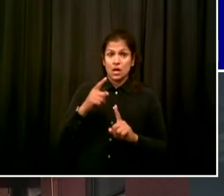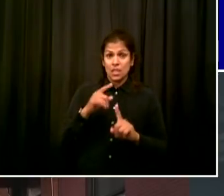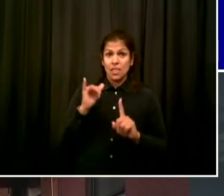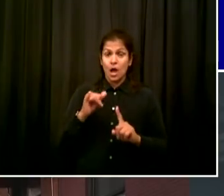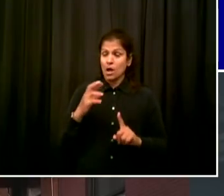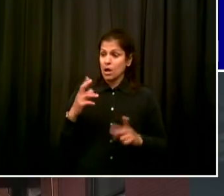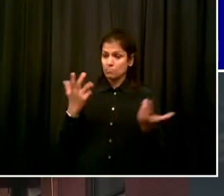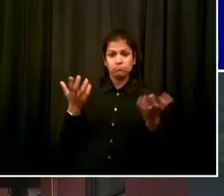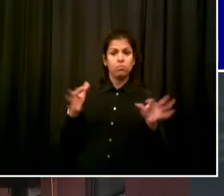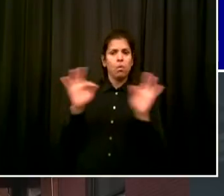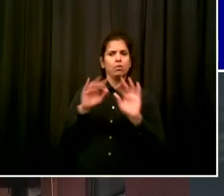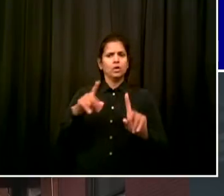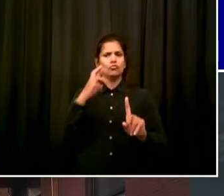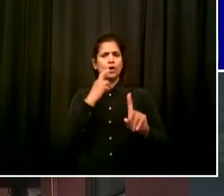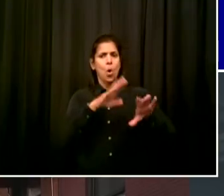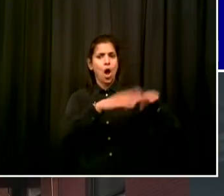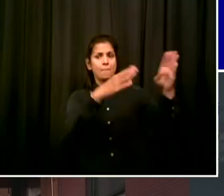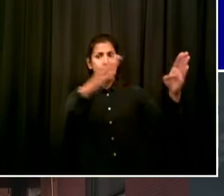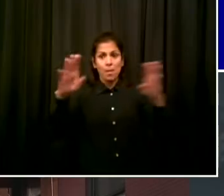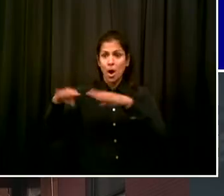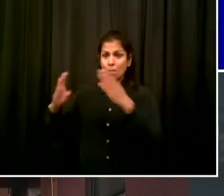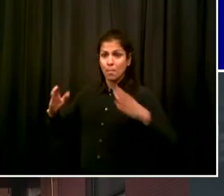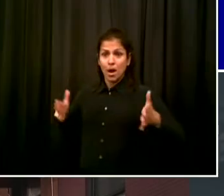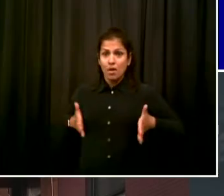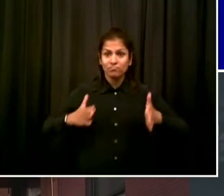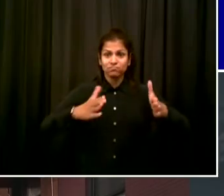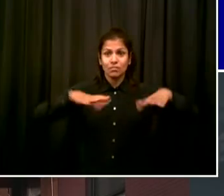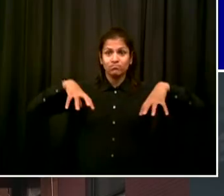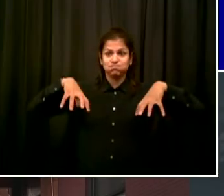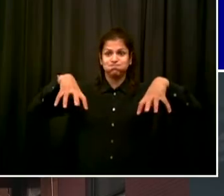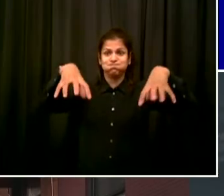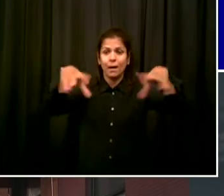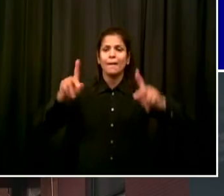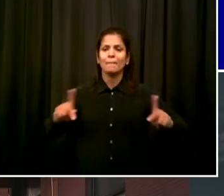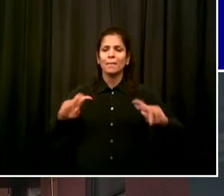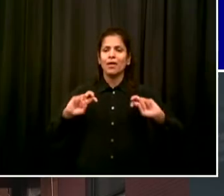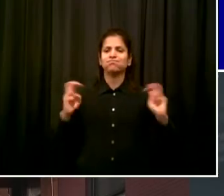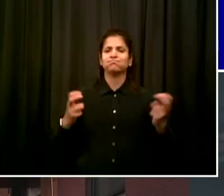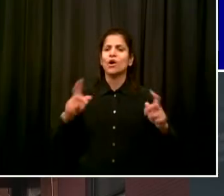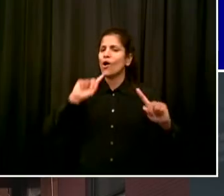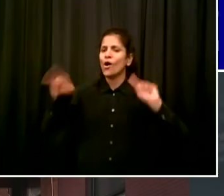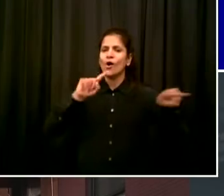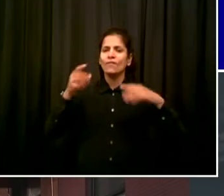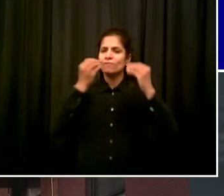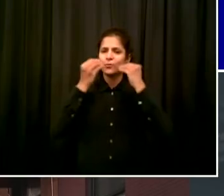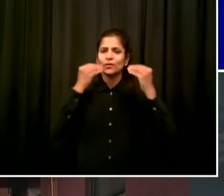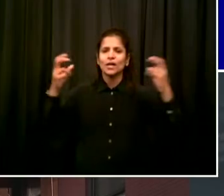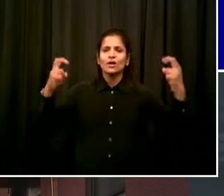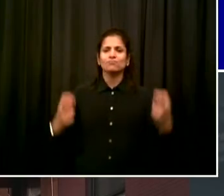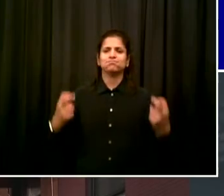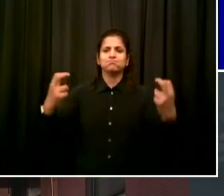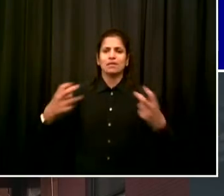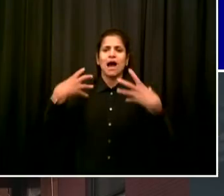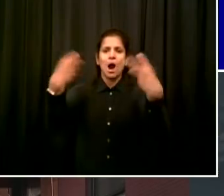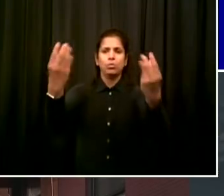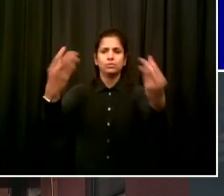THOSE PIECES CIOMNG TOGETHER . BUT FIRST N A ANNOUNCEMENT ON THE OPEN RESTAURANTS PROGRAM WHICH IS BEEN A GREAT SUCCESS, TH E SIDEWALKS, THE CURBS, THE OPEN RESTAURANTS